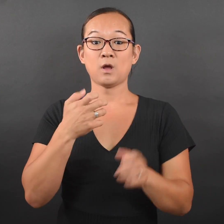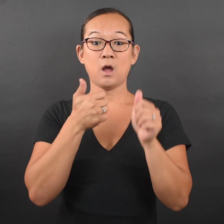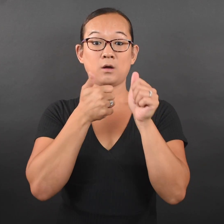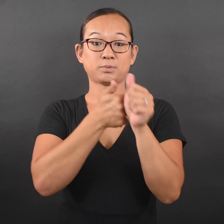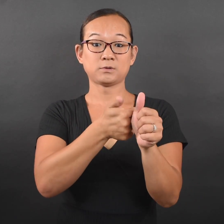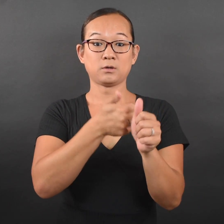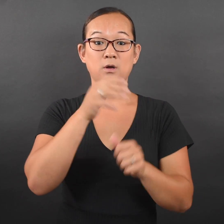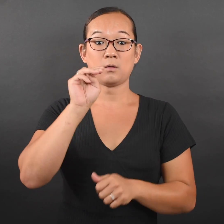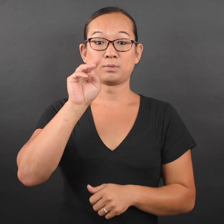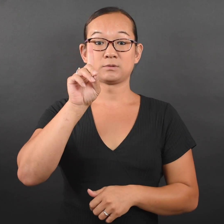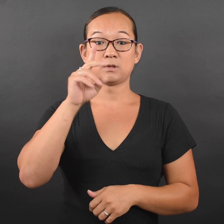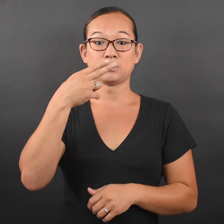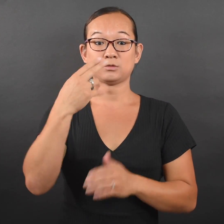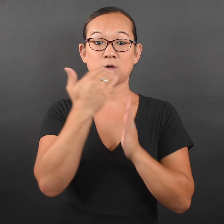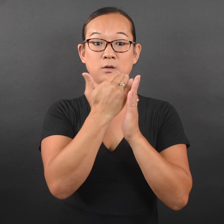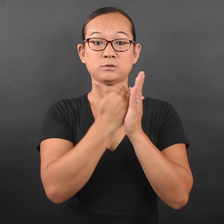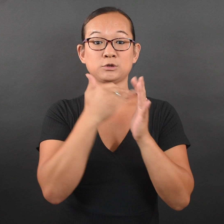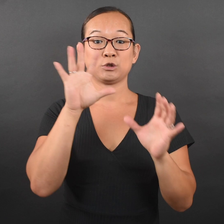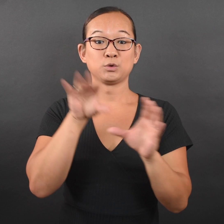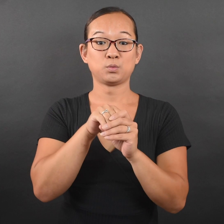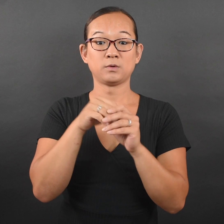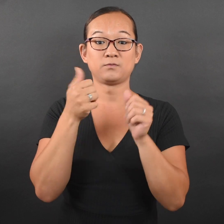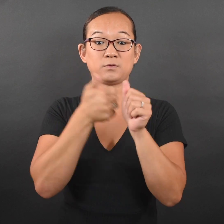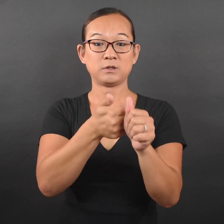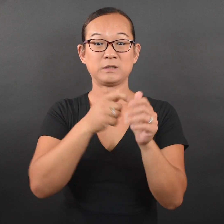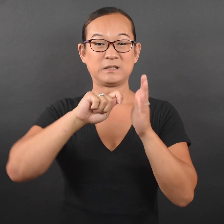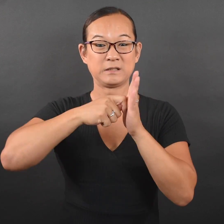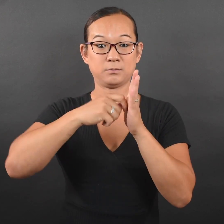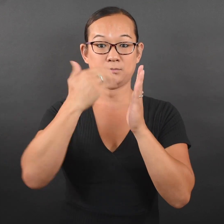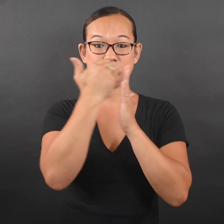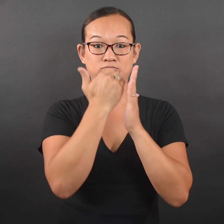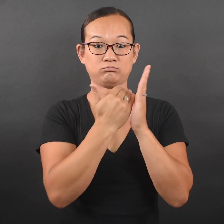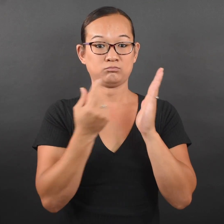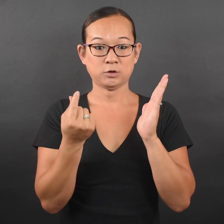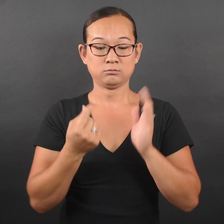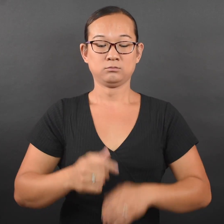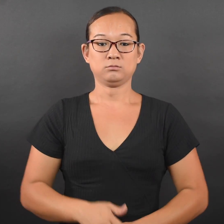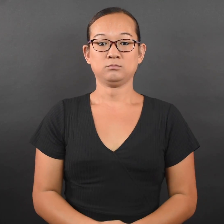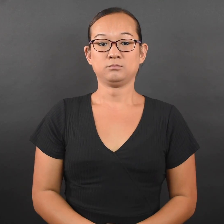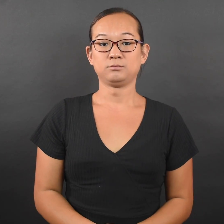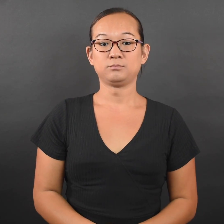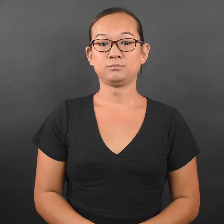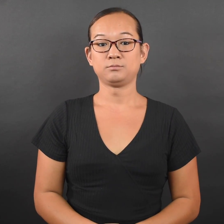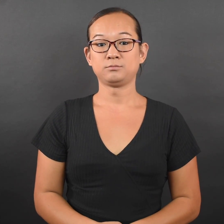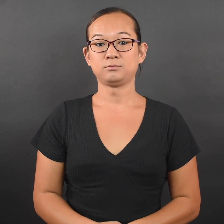The updated MDH guidance includes the following key points: